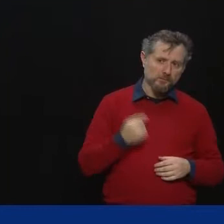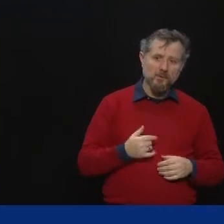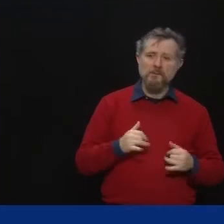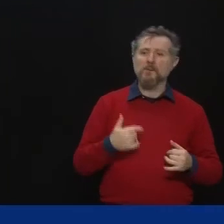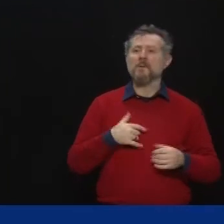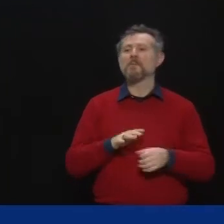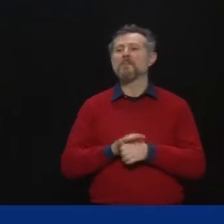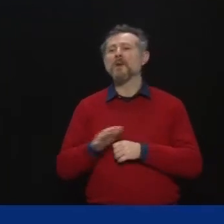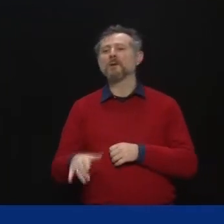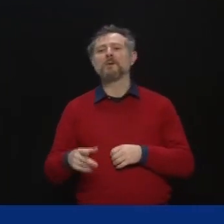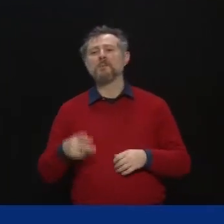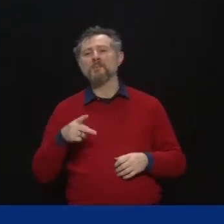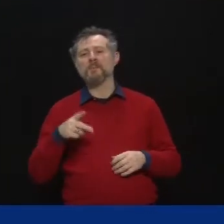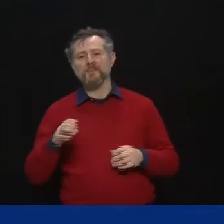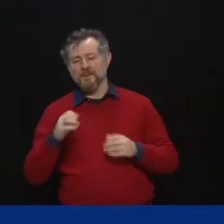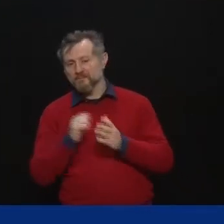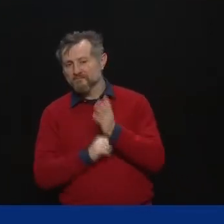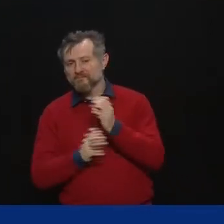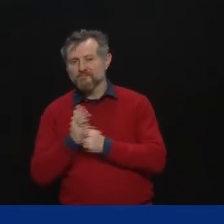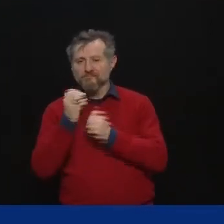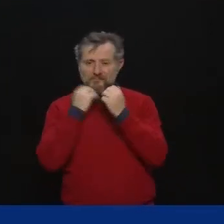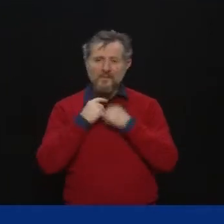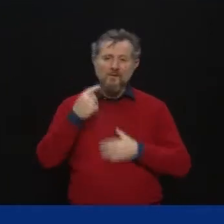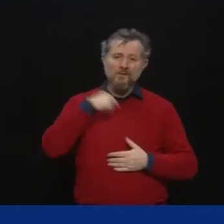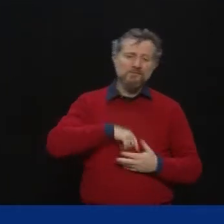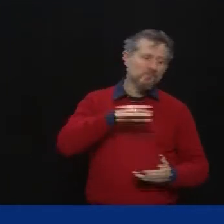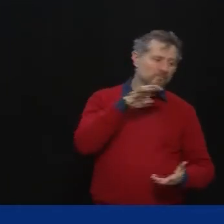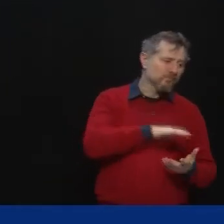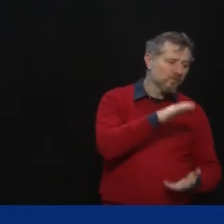PRICES TO CHINA BECAUSE OF THE SHORTAGES AND AGAIN, ANOTHER